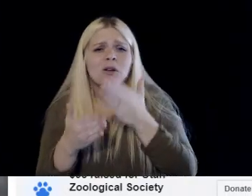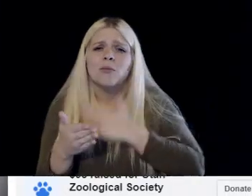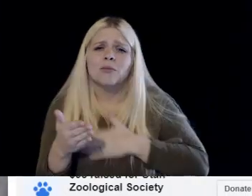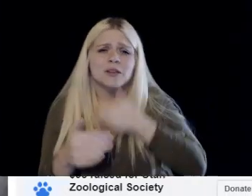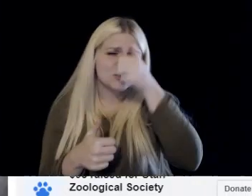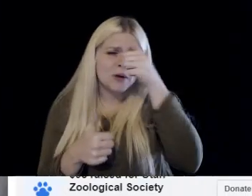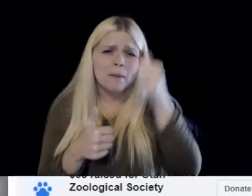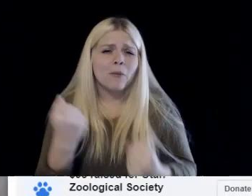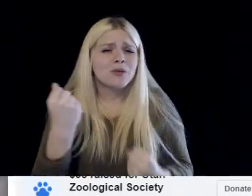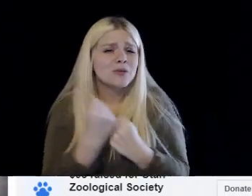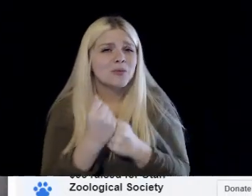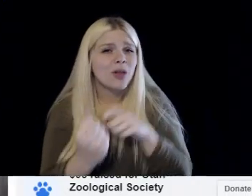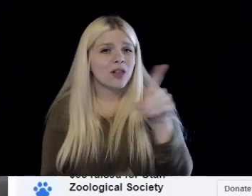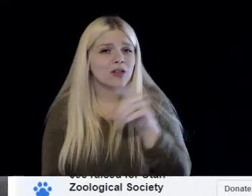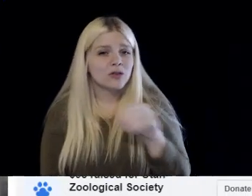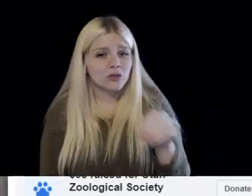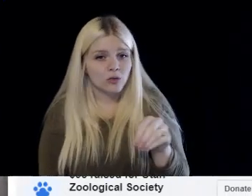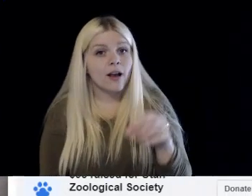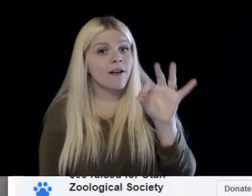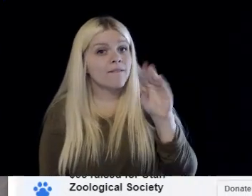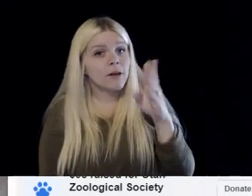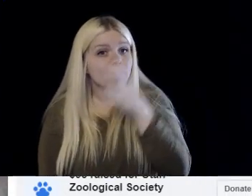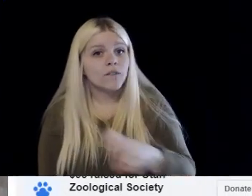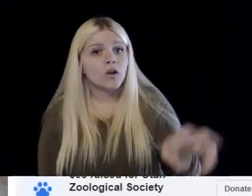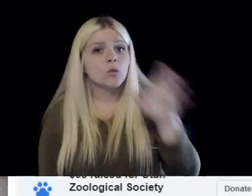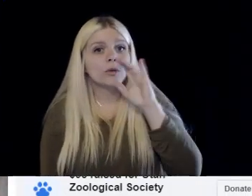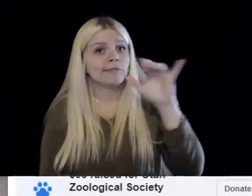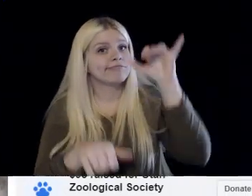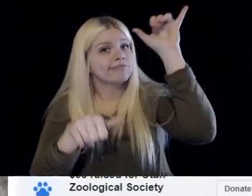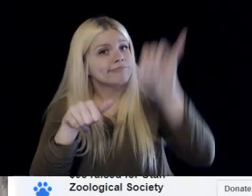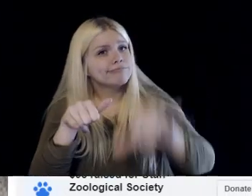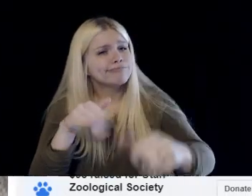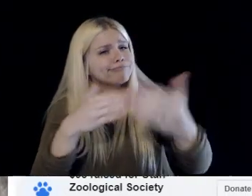The Facebook Field Trips live on Facebook forever. You can also go catch them at